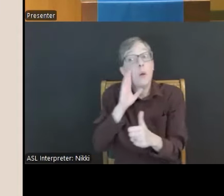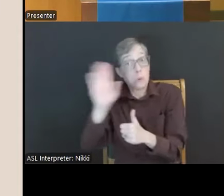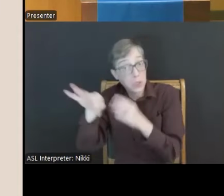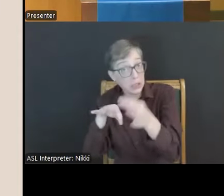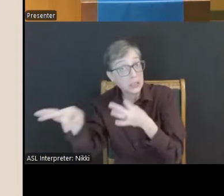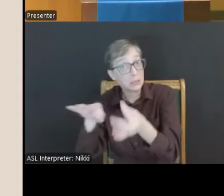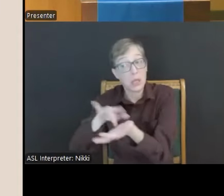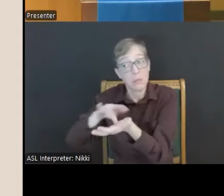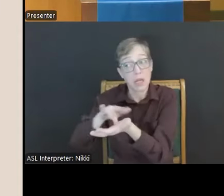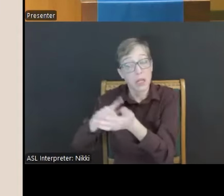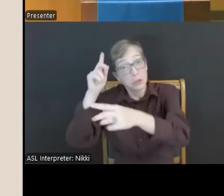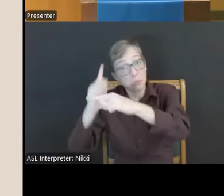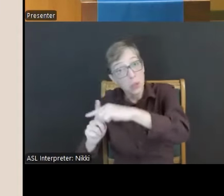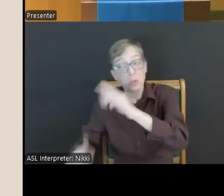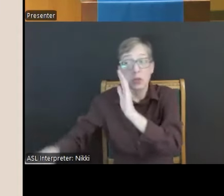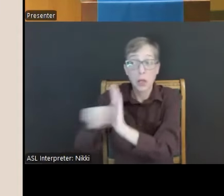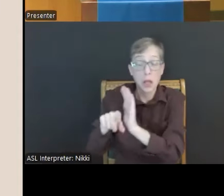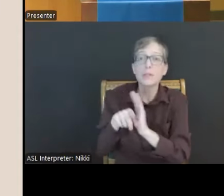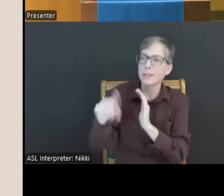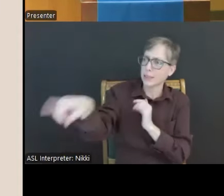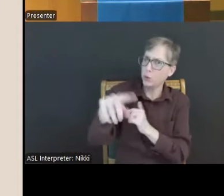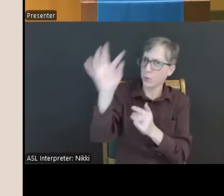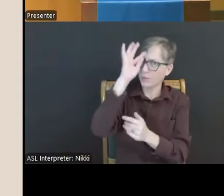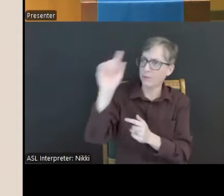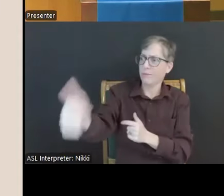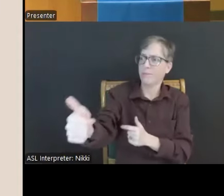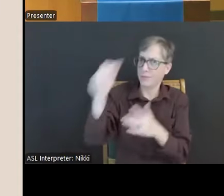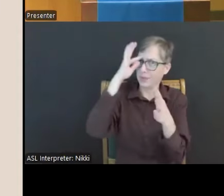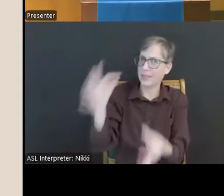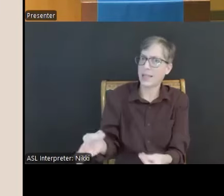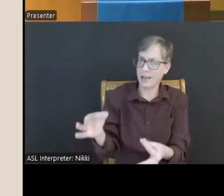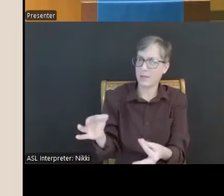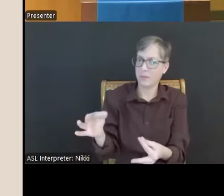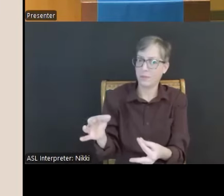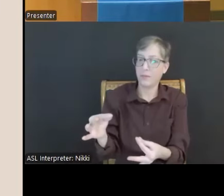that decision so we found that was very helpful and that Community conversation led us to uh